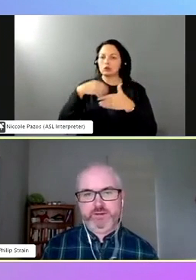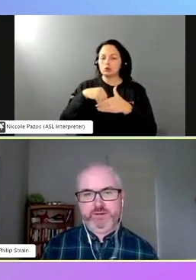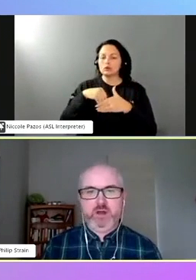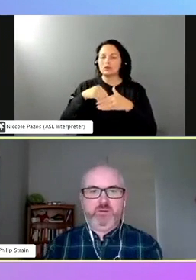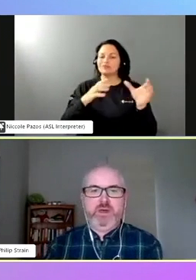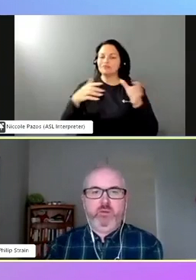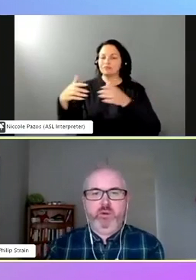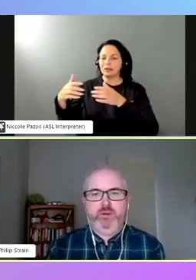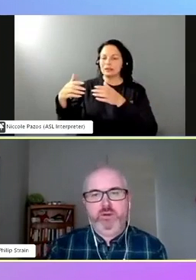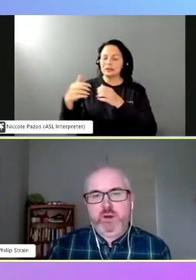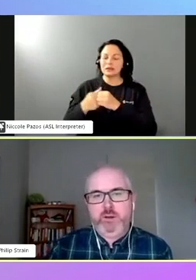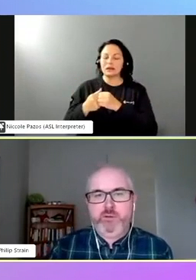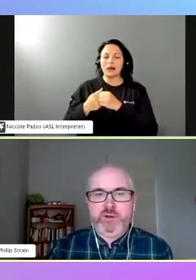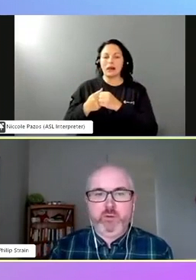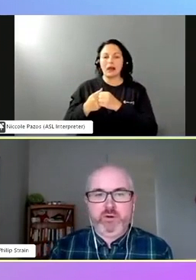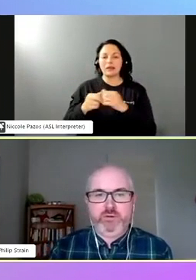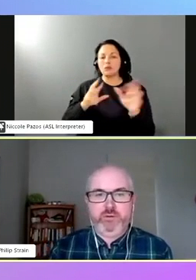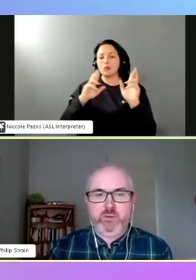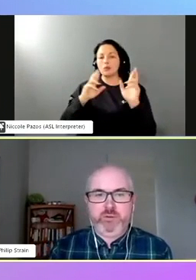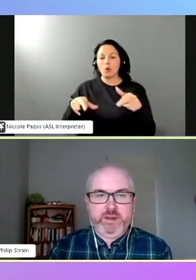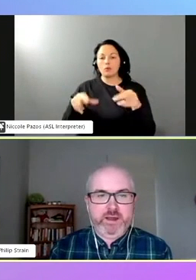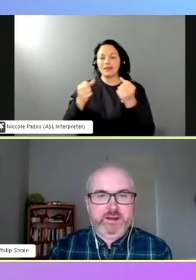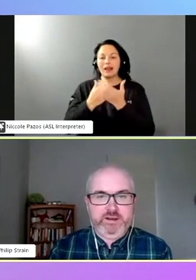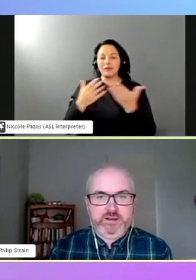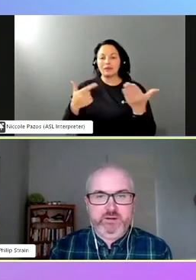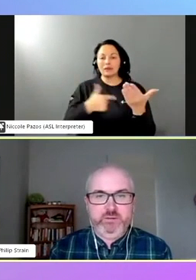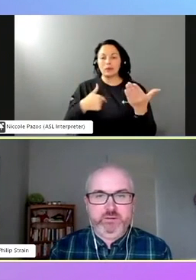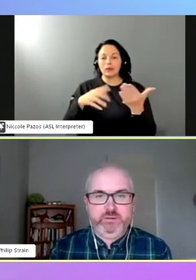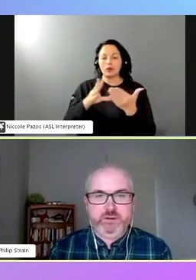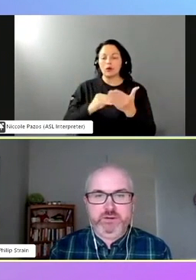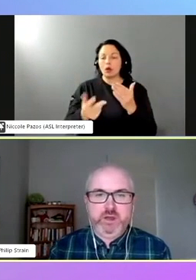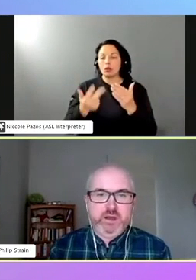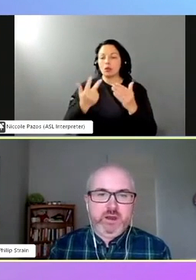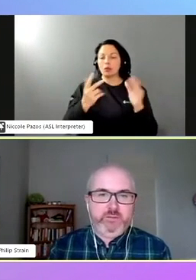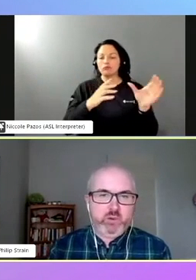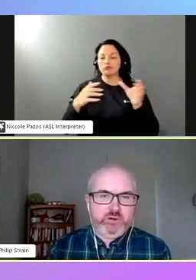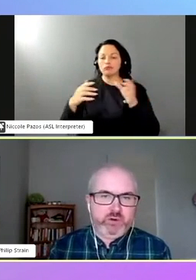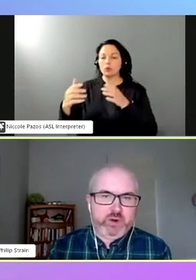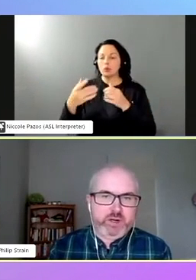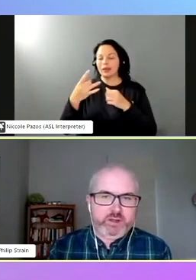Here we don't need to read analyze this space because we want to look for objects in a specific duration,